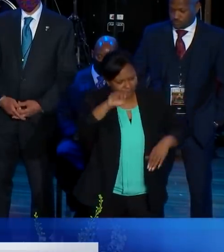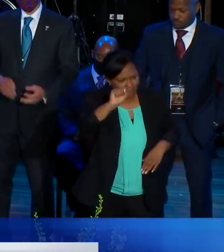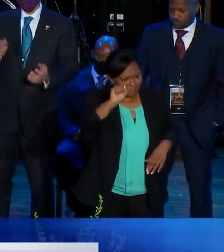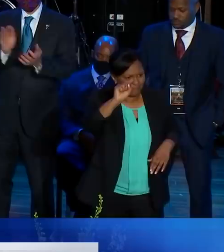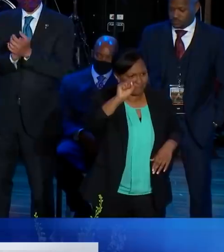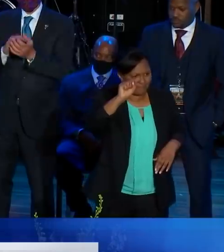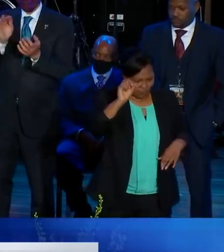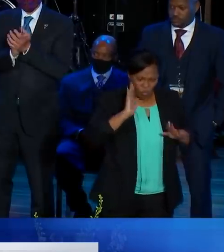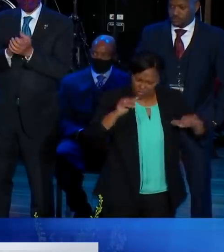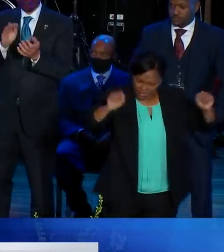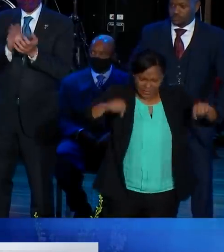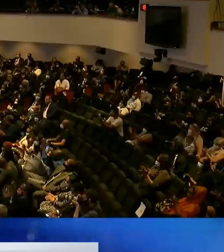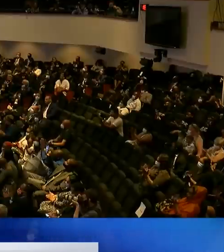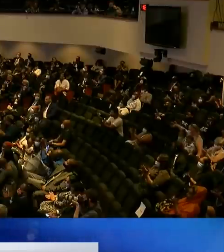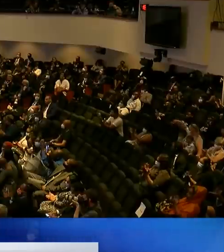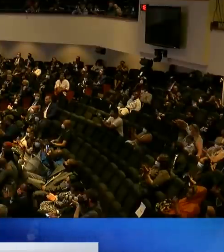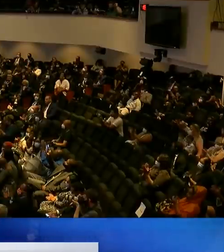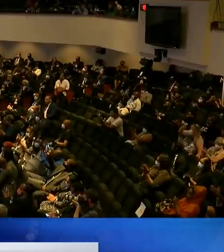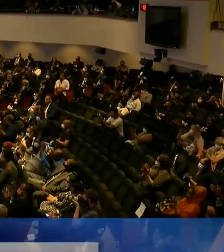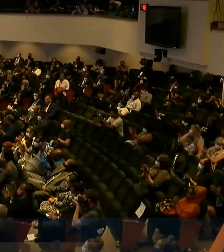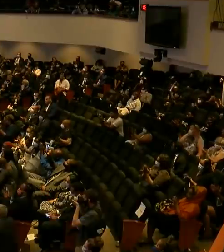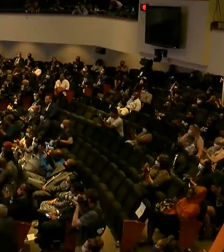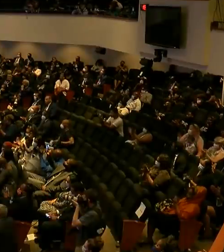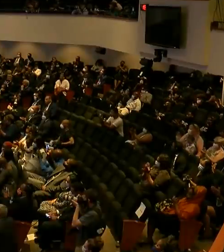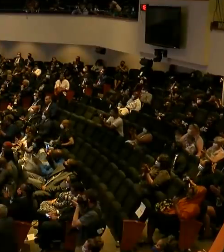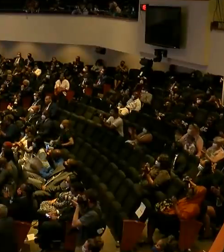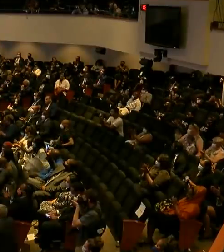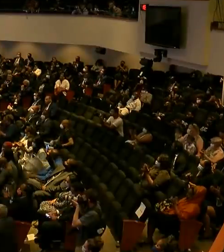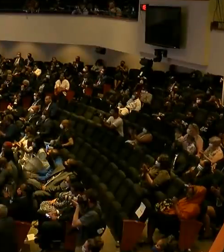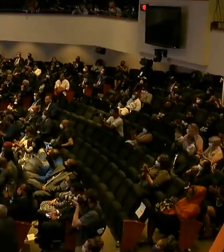HE'S GOING TO GET IT.